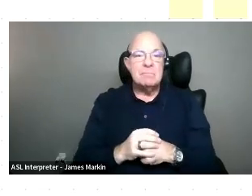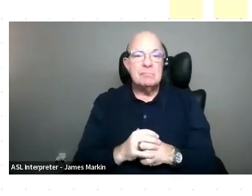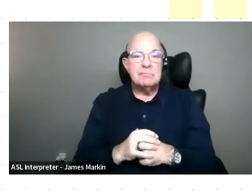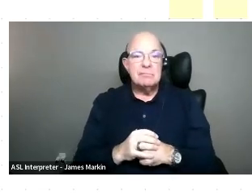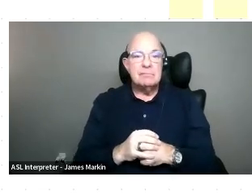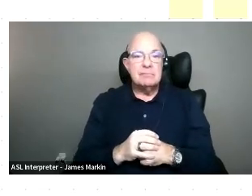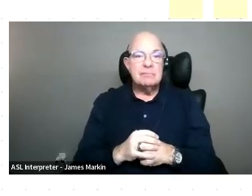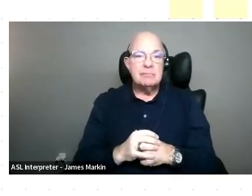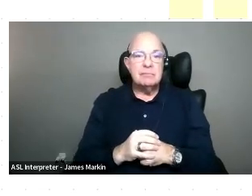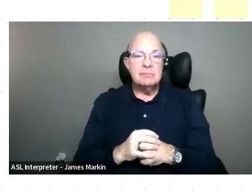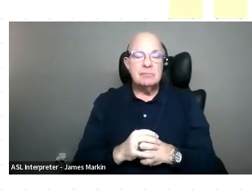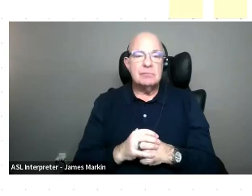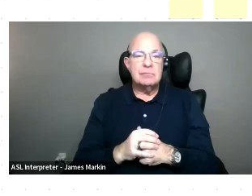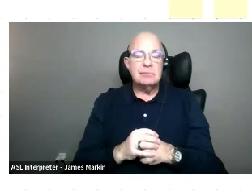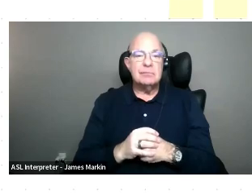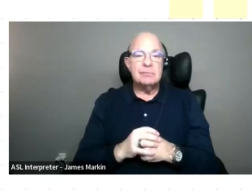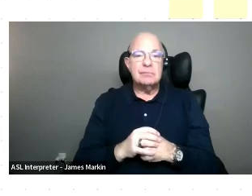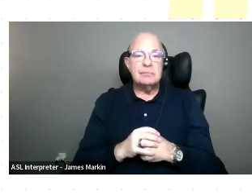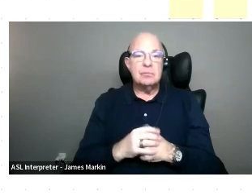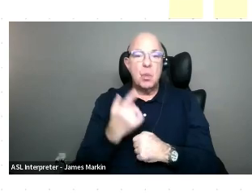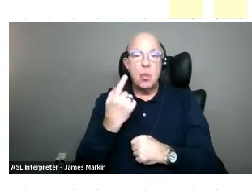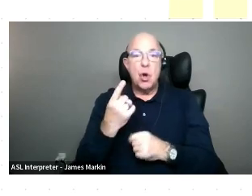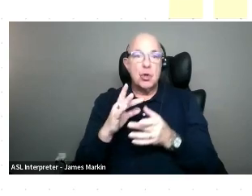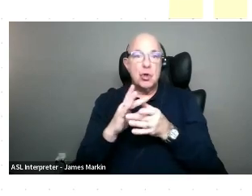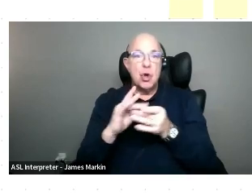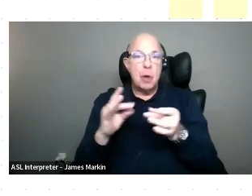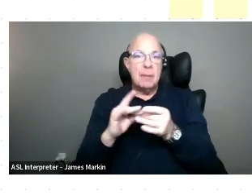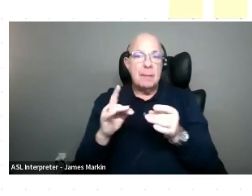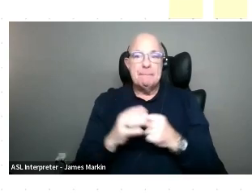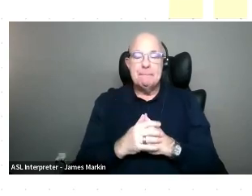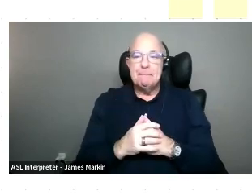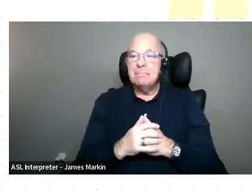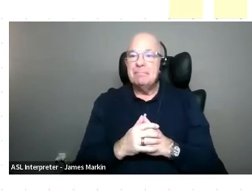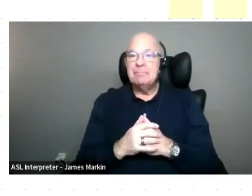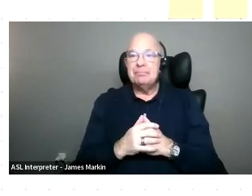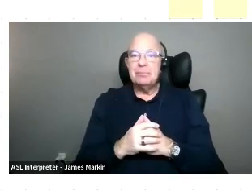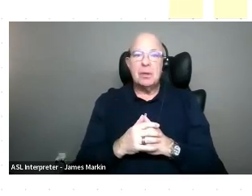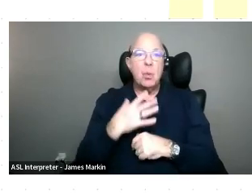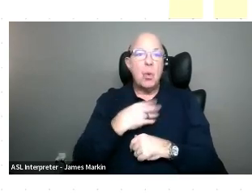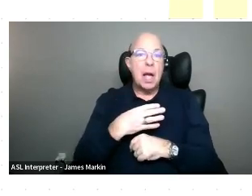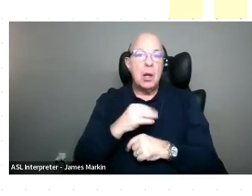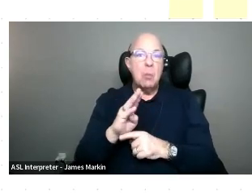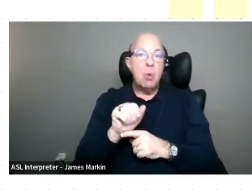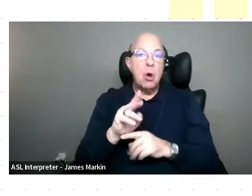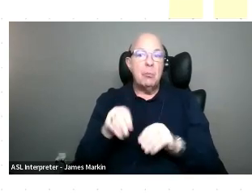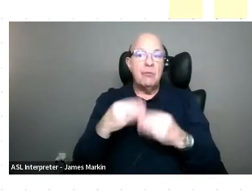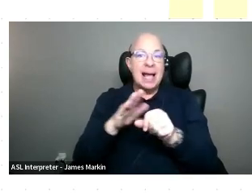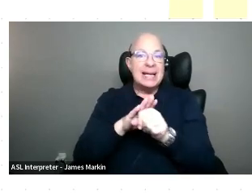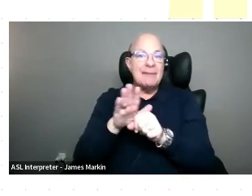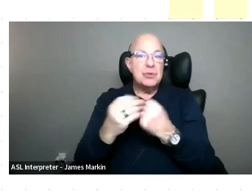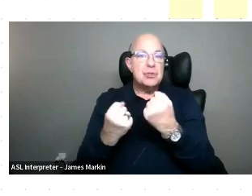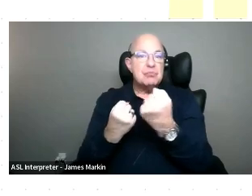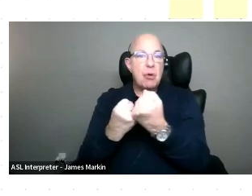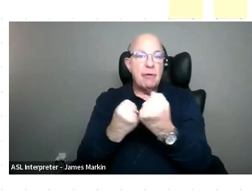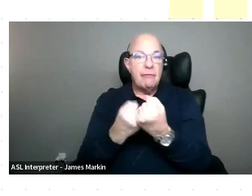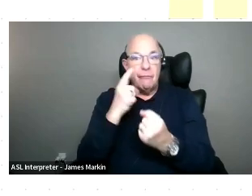Social Planning Toronto: We have one, comment for, I guess, the whiteboard, which is, providing adequate support to people who are removed from encampments.